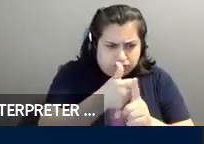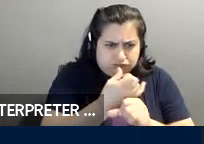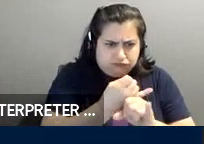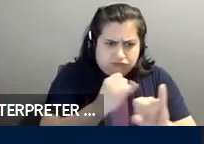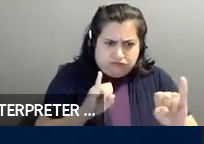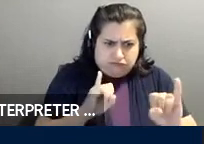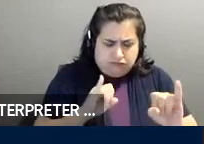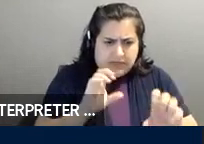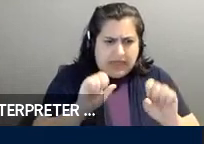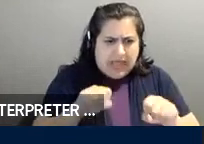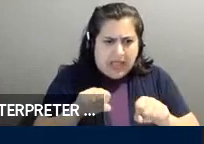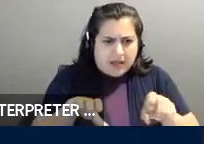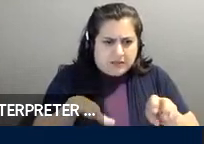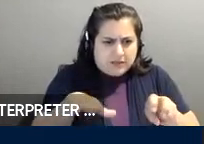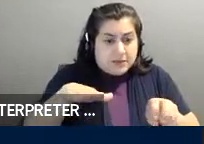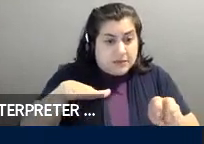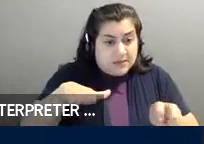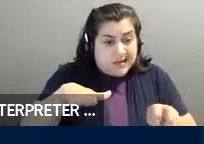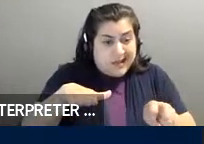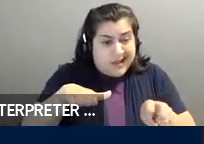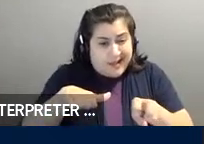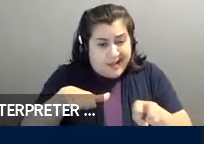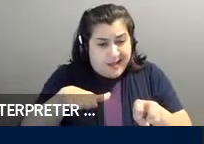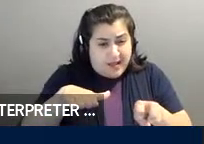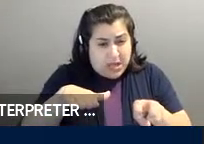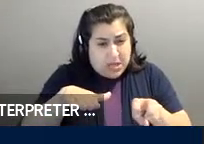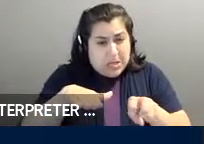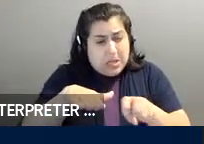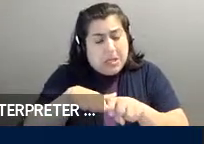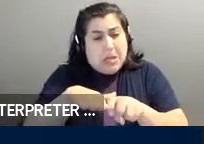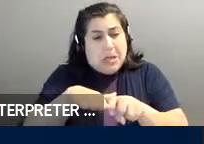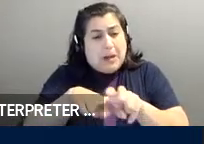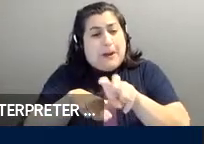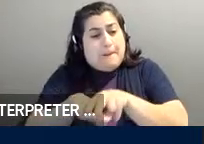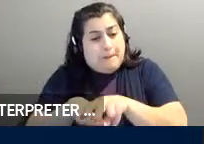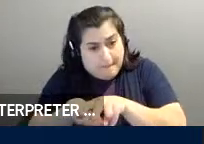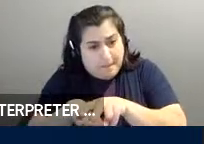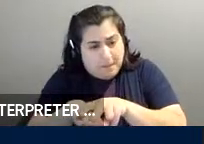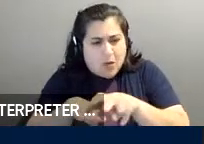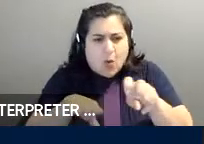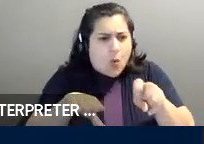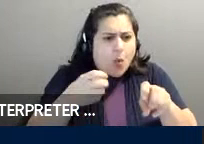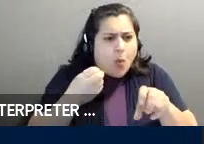And it could be when we talk about the different types of equipment, it could be examination